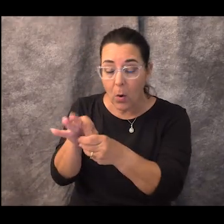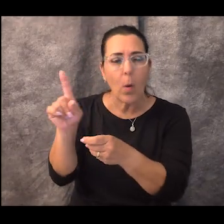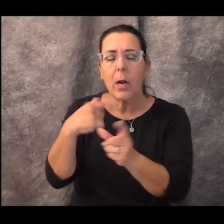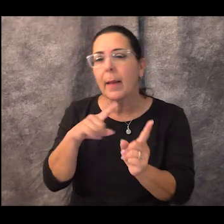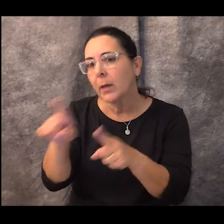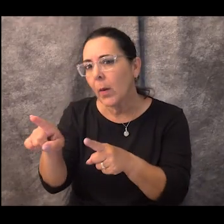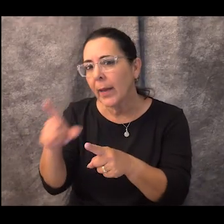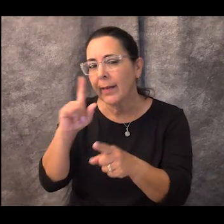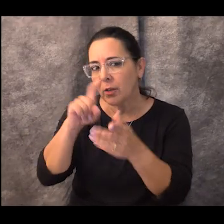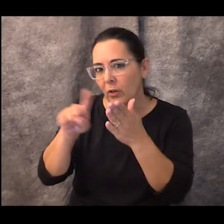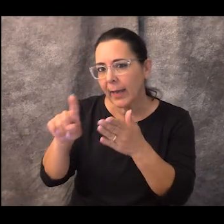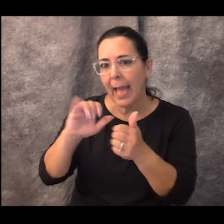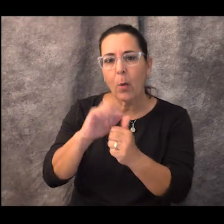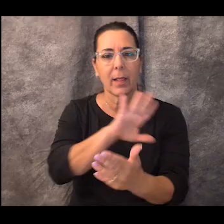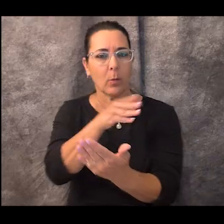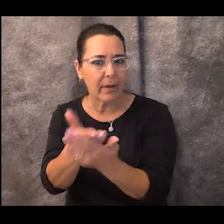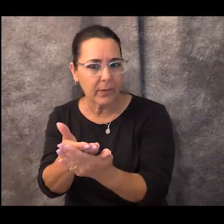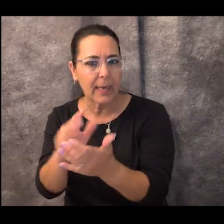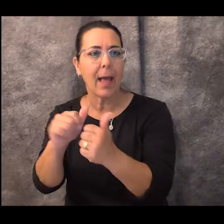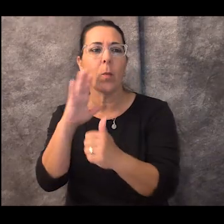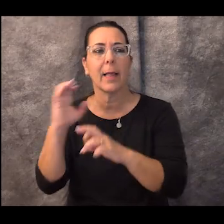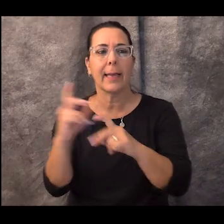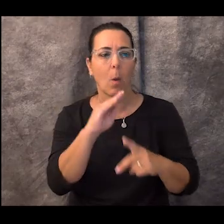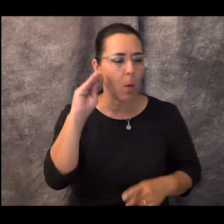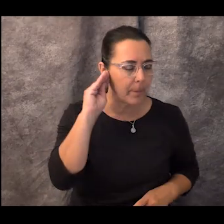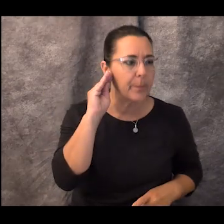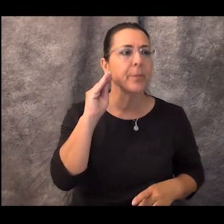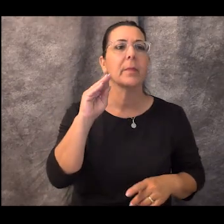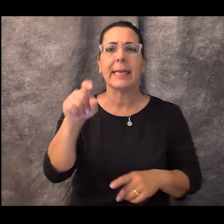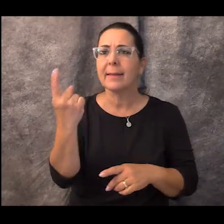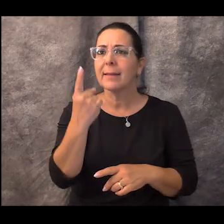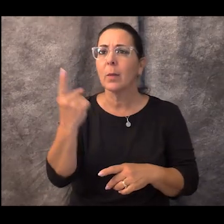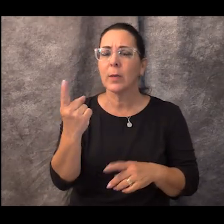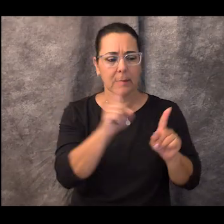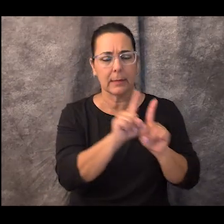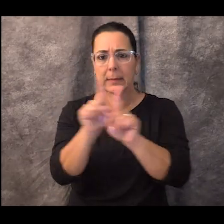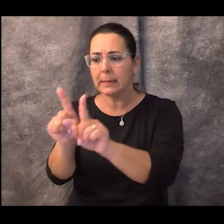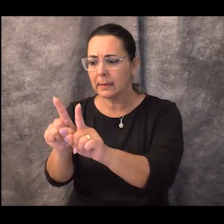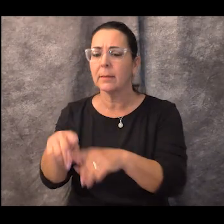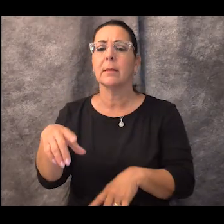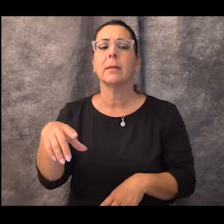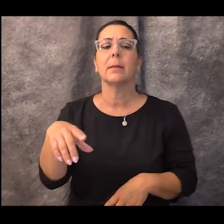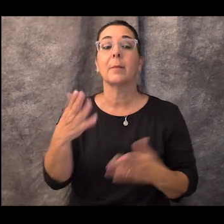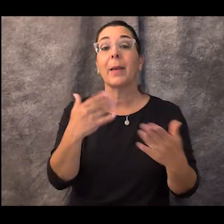How am I getting there? How am I getting back? Do I want someone with me to assist me? Am I going to vote by mail? If so, what are my options for doing that